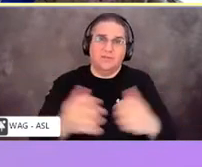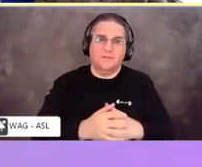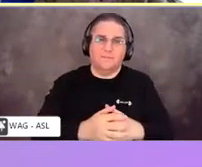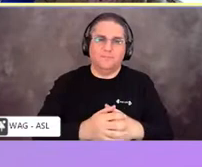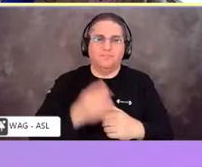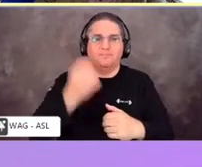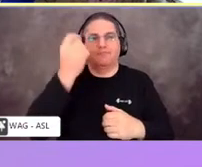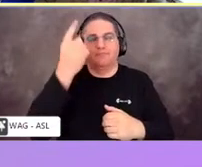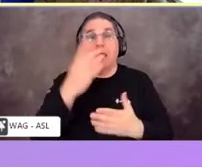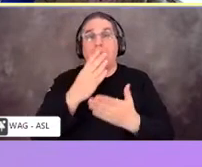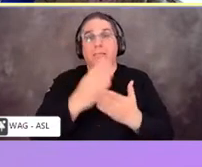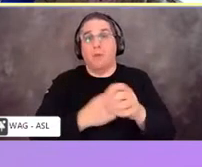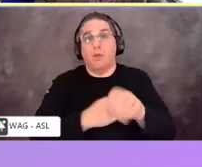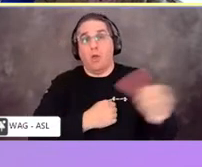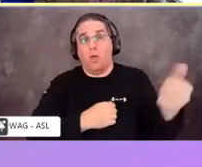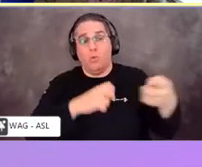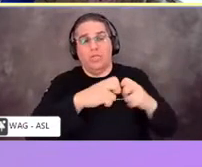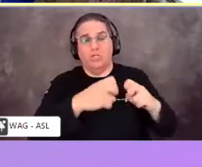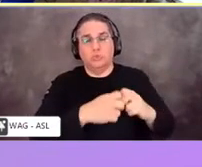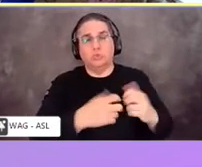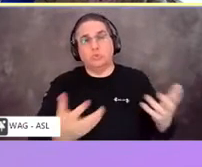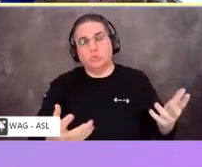can be addressed in a few lines of code. There is